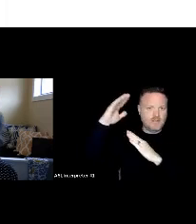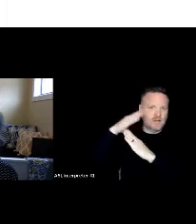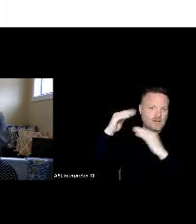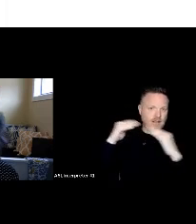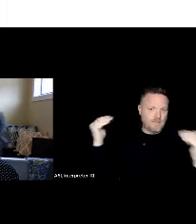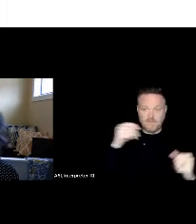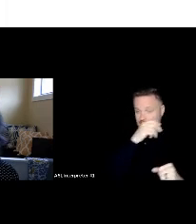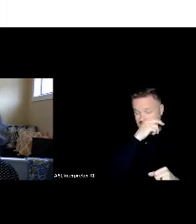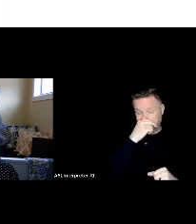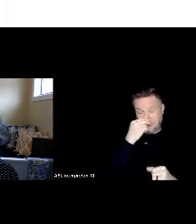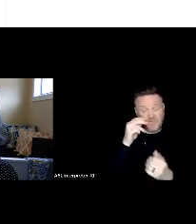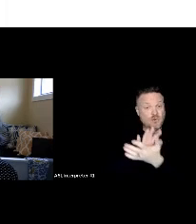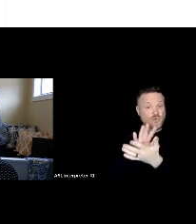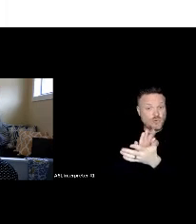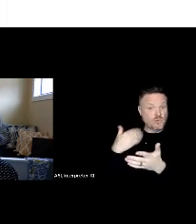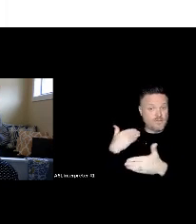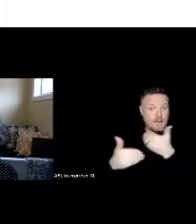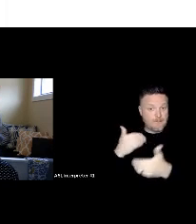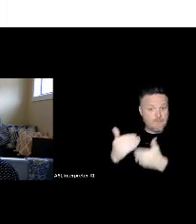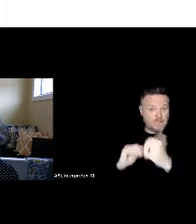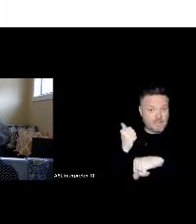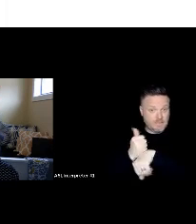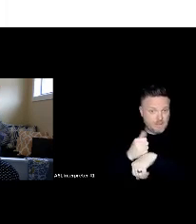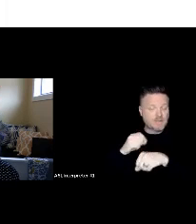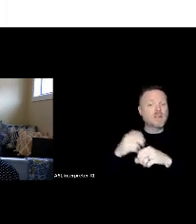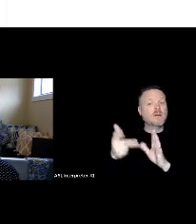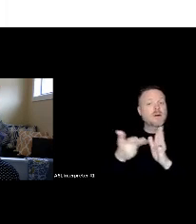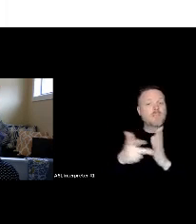Schools had that process in place. It is called the multi tier system of support,